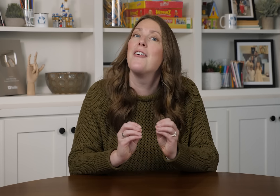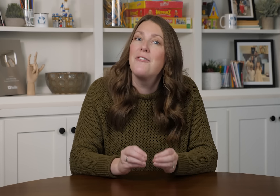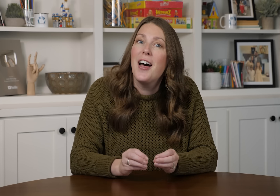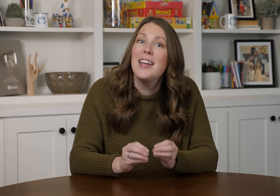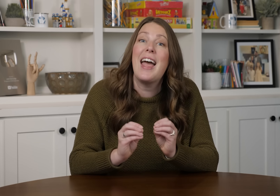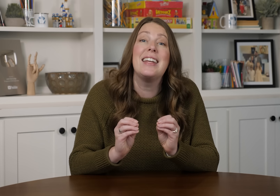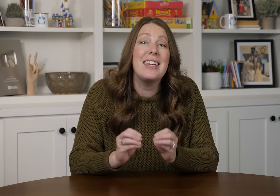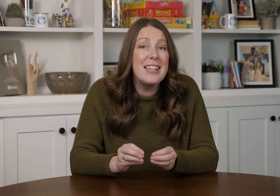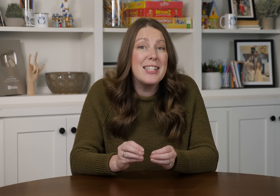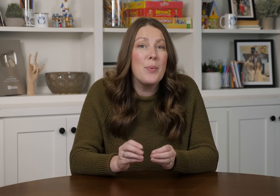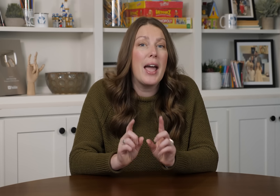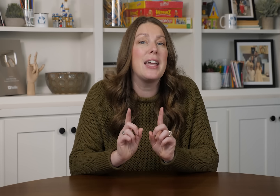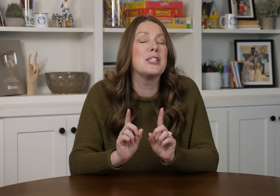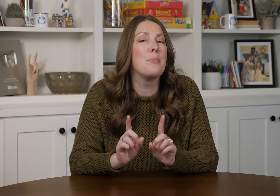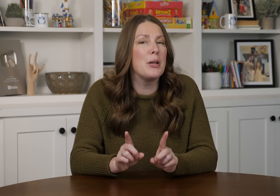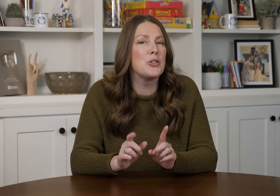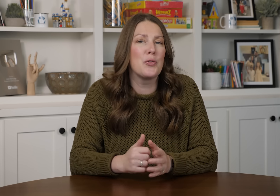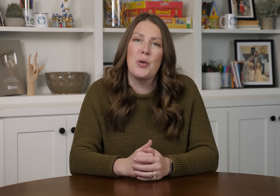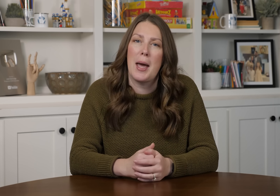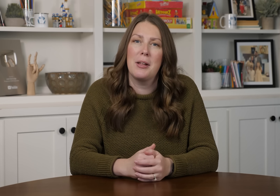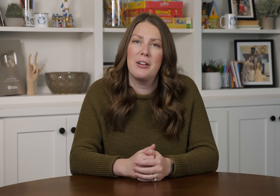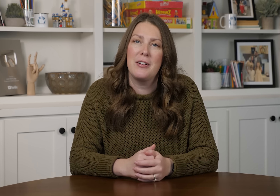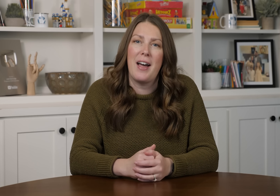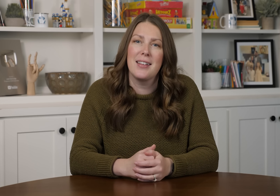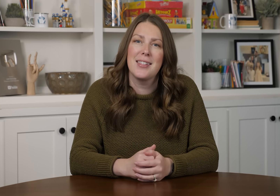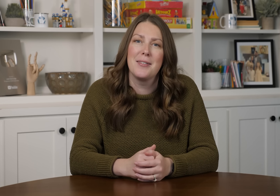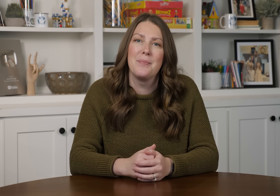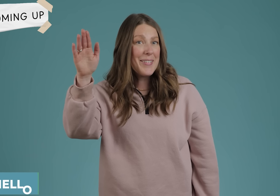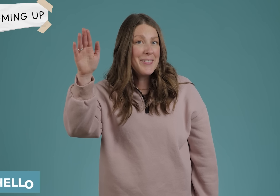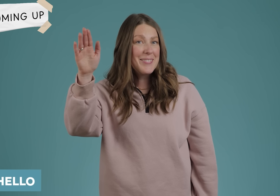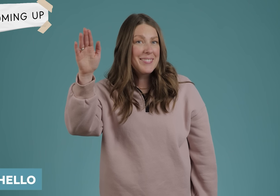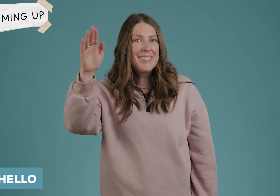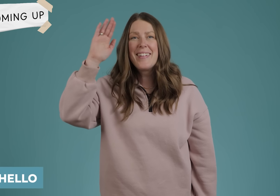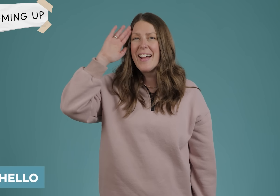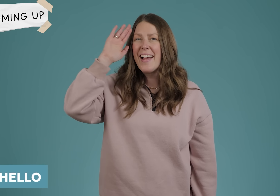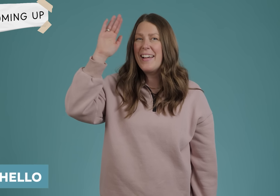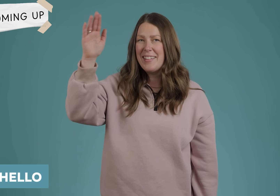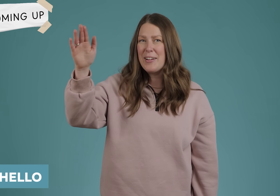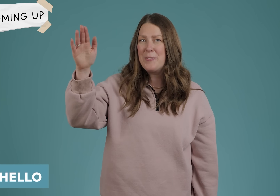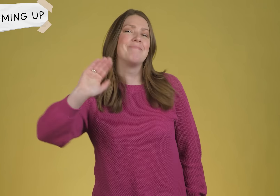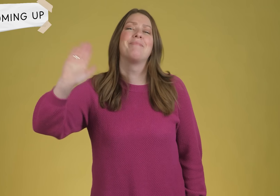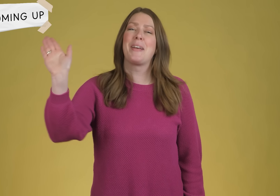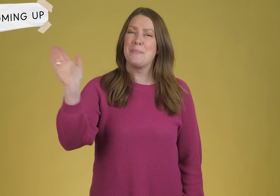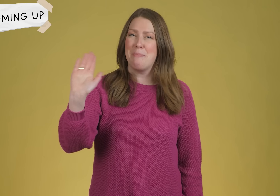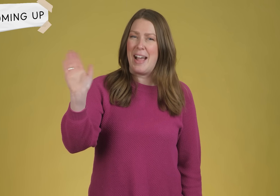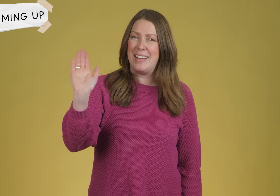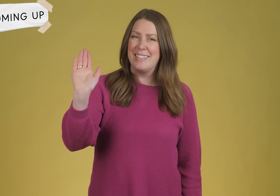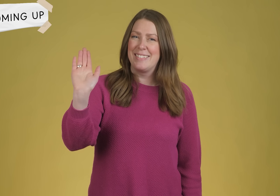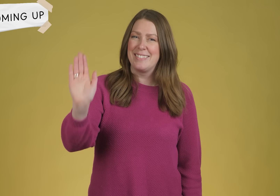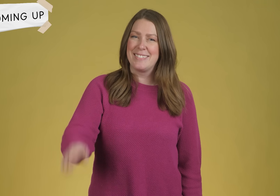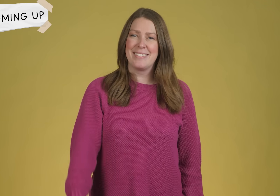A fun and easy way to build your vocabulary fast We'll cover pairs like Hello and Goodbye